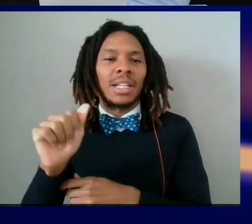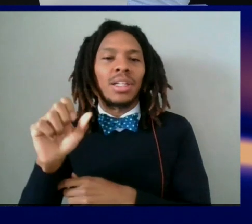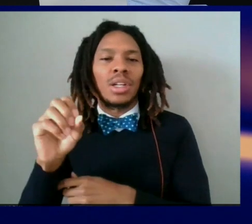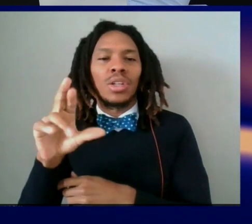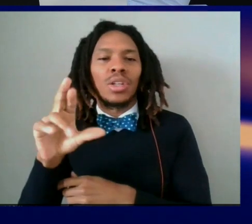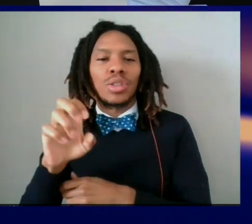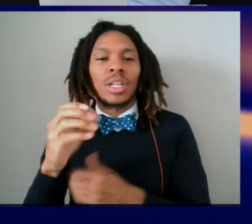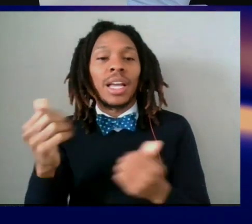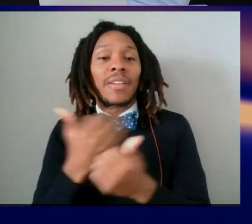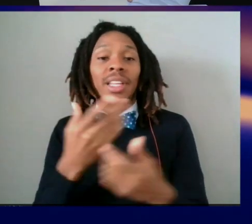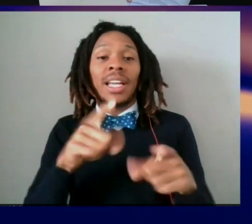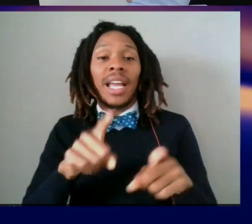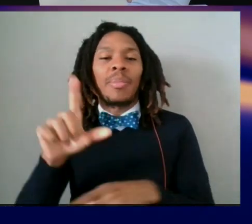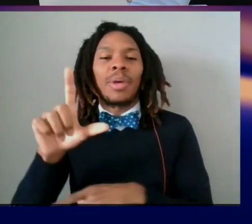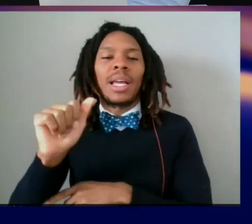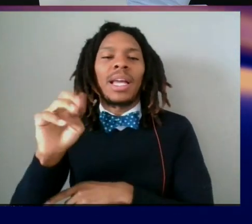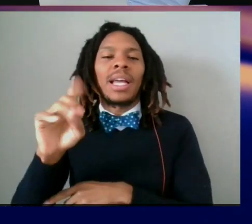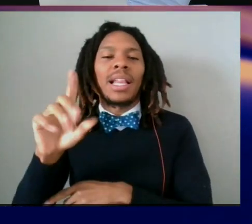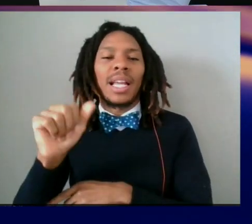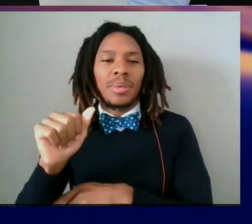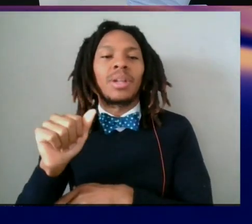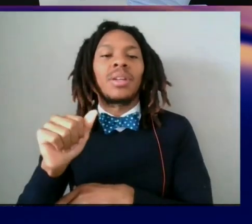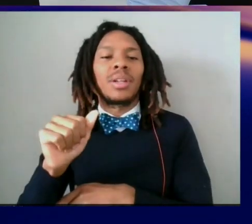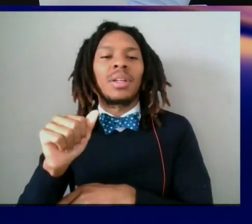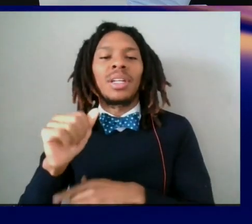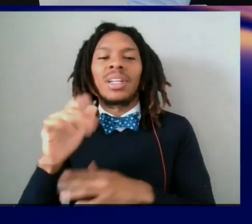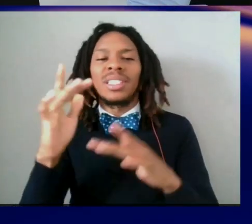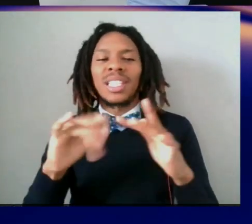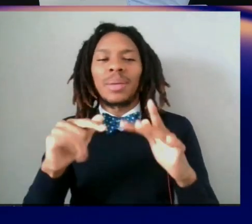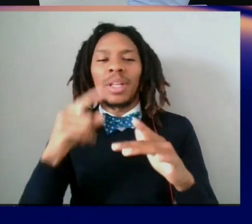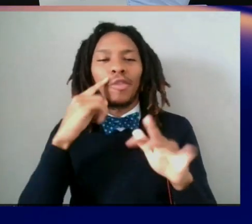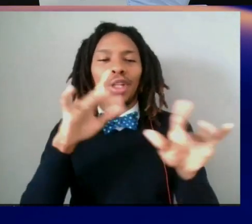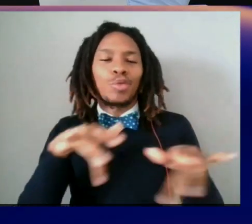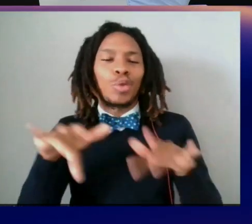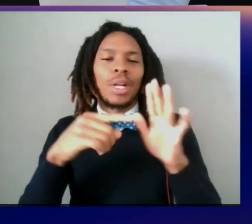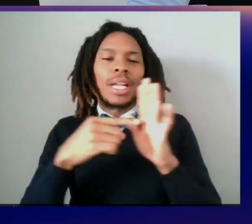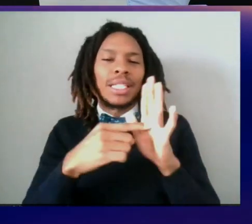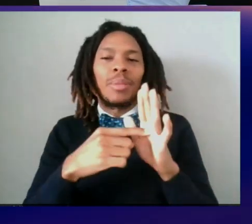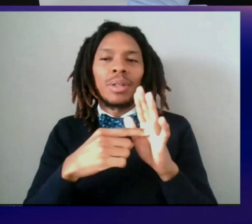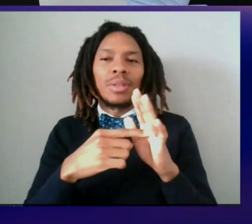So skipped pass that in this recorded demo just to avoid boring you guys.